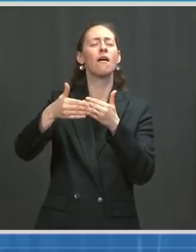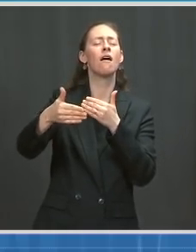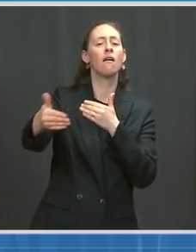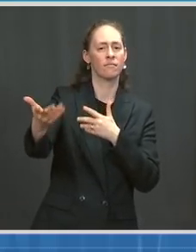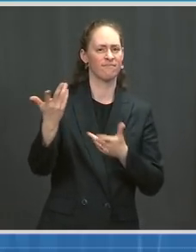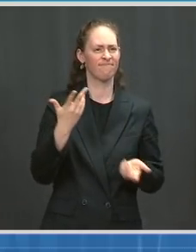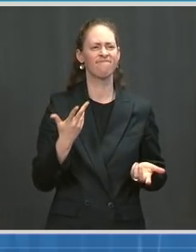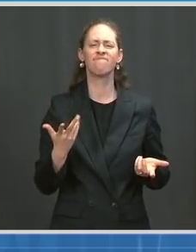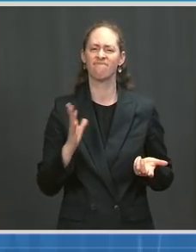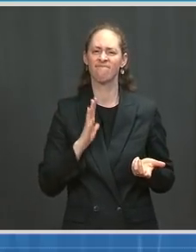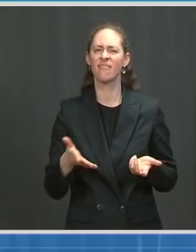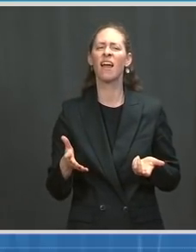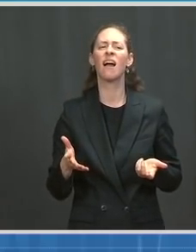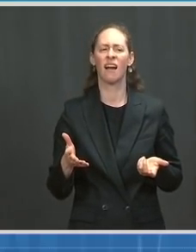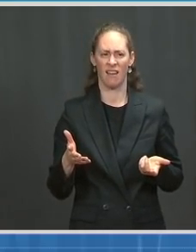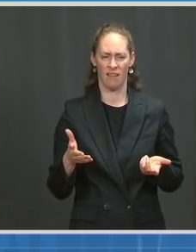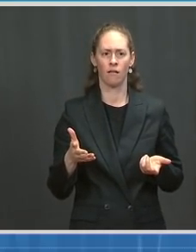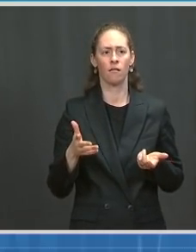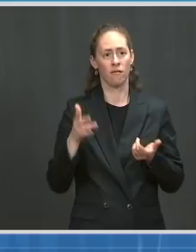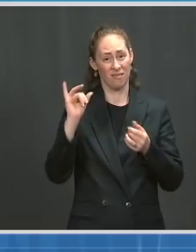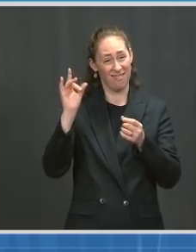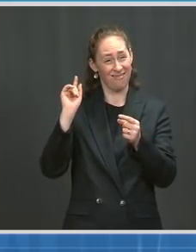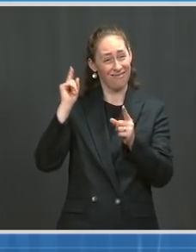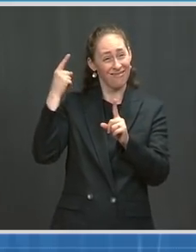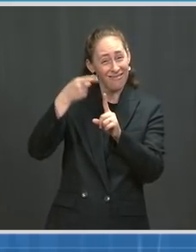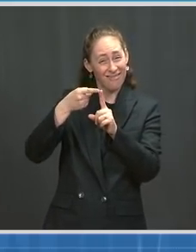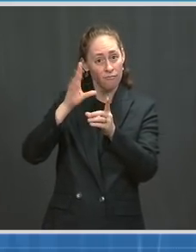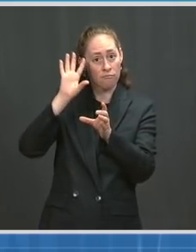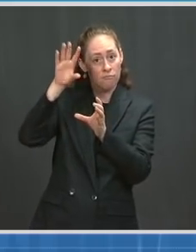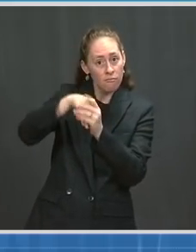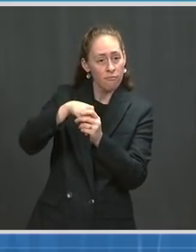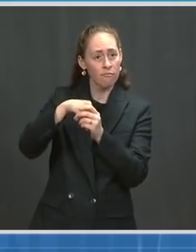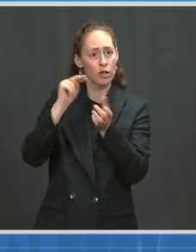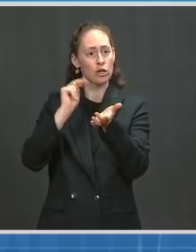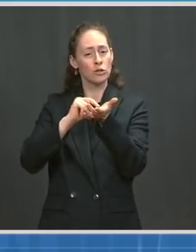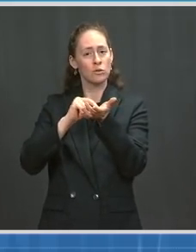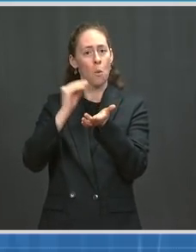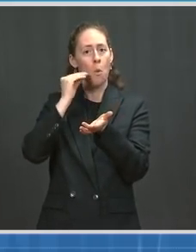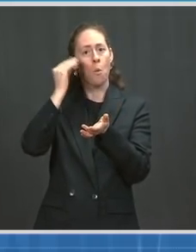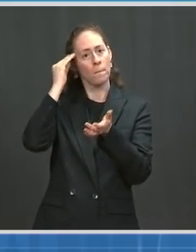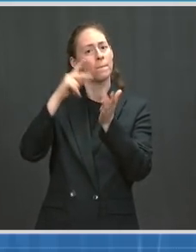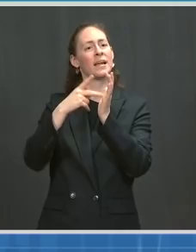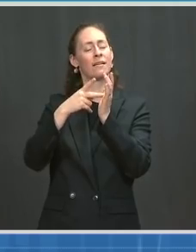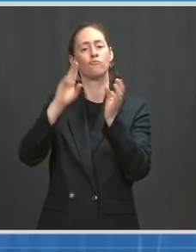Next slide. And then another multi-state Mayo Clinic